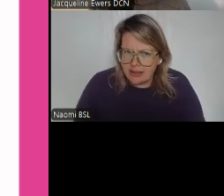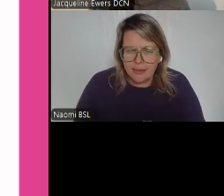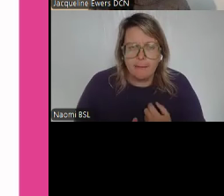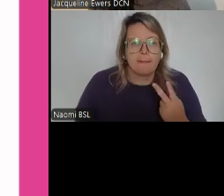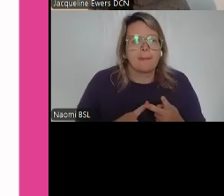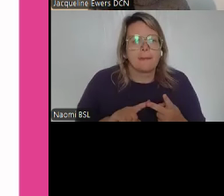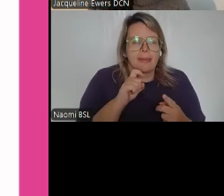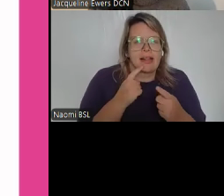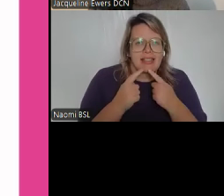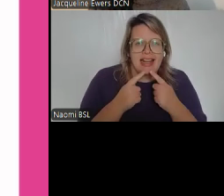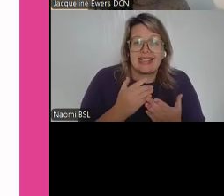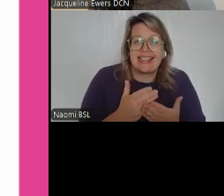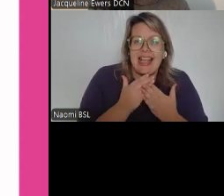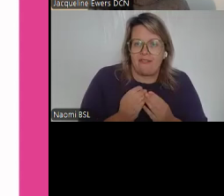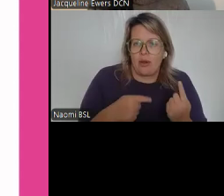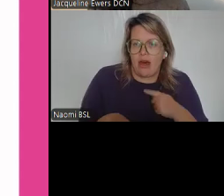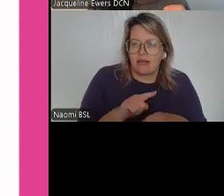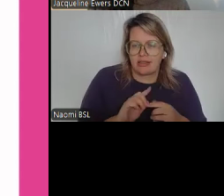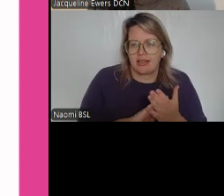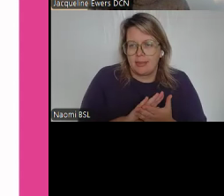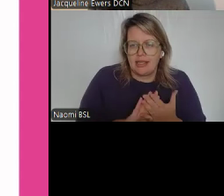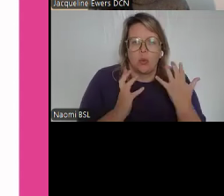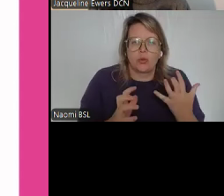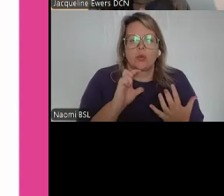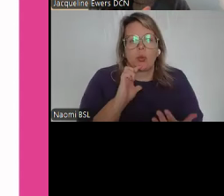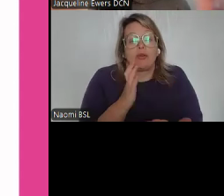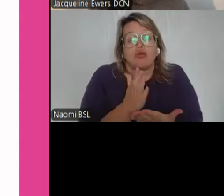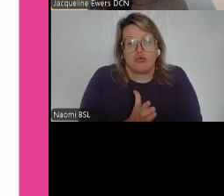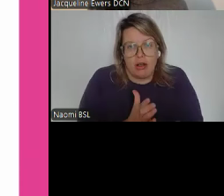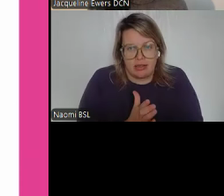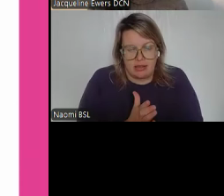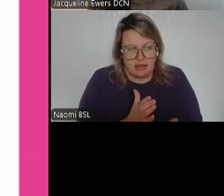There's that trust factor. They're telling us, "We're not going to share your data.